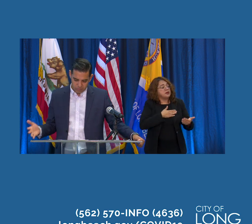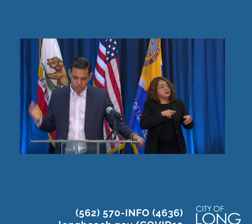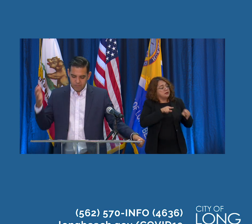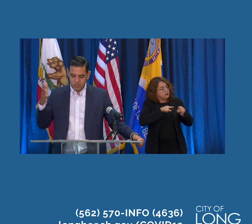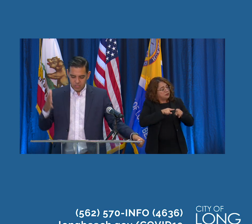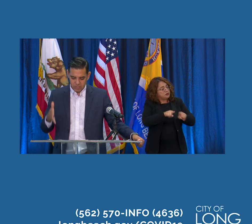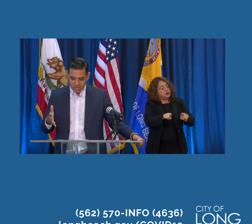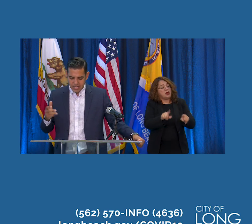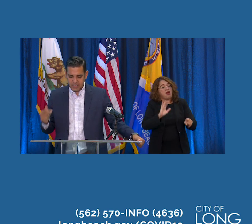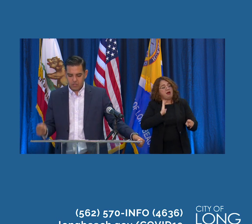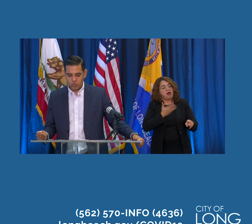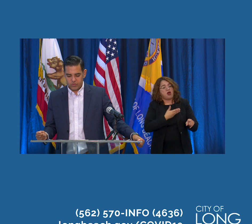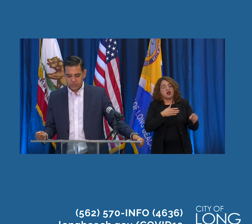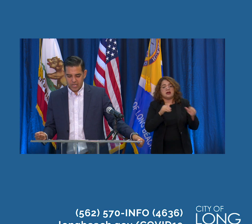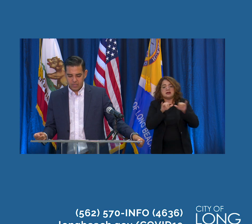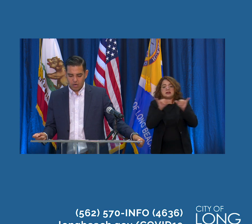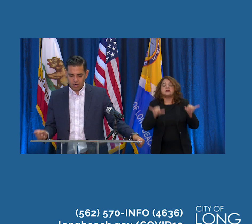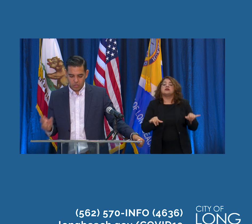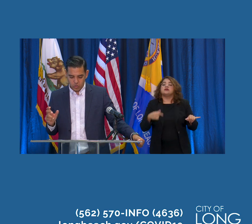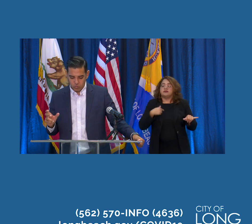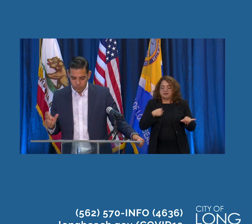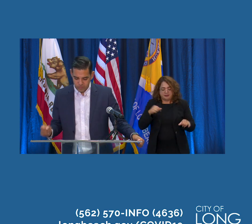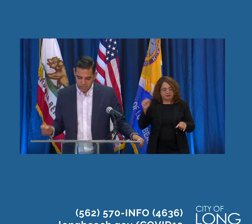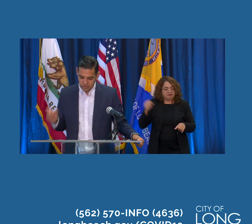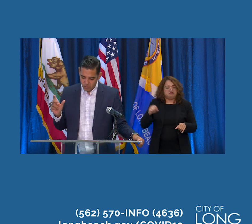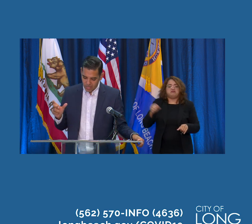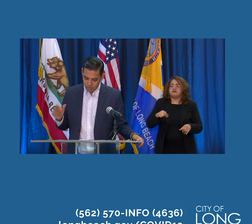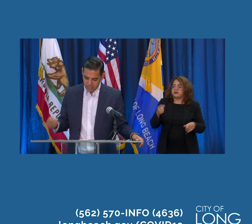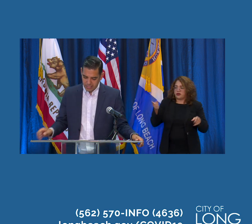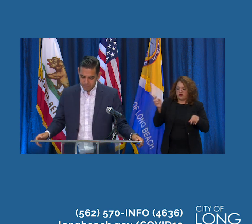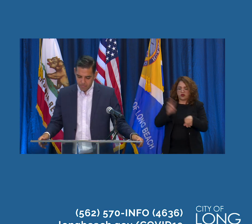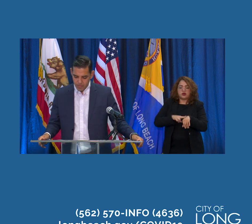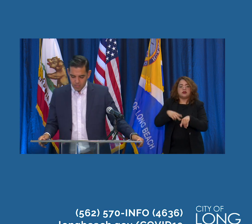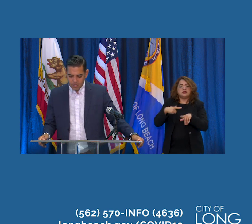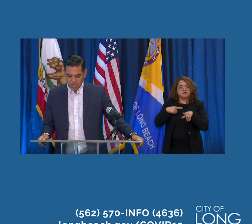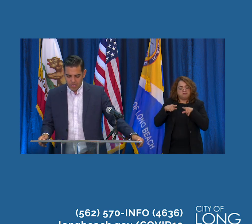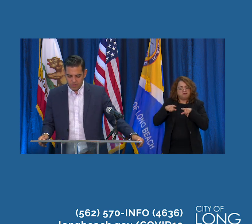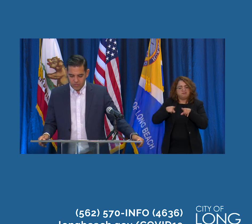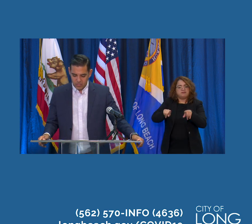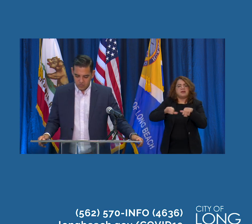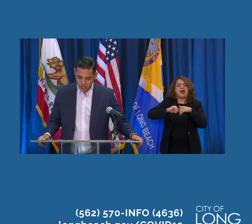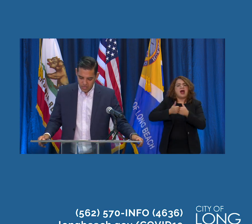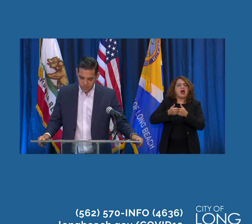of Long Beach is aligning with the State on our new positivity rate ranking.